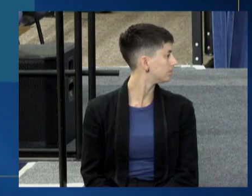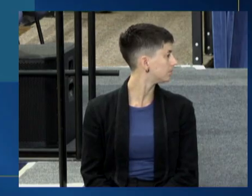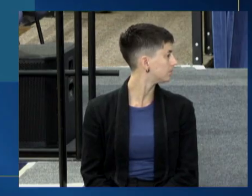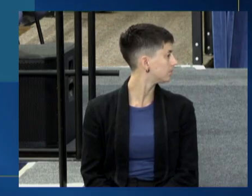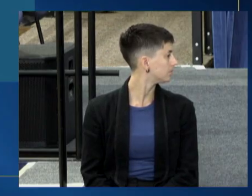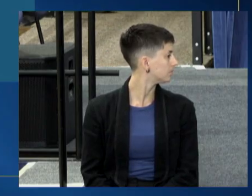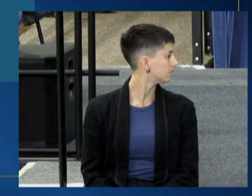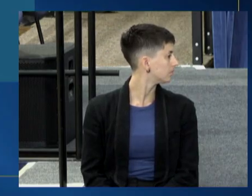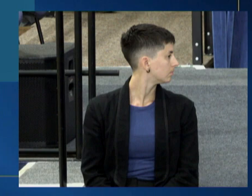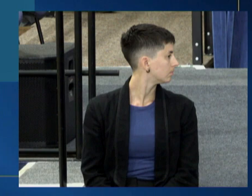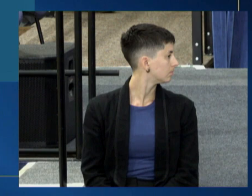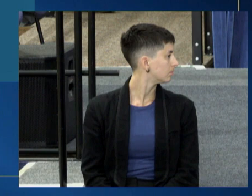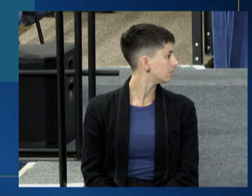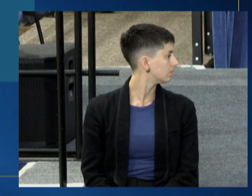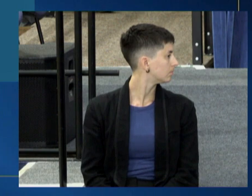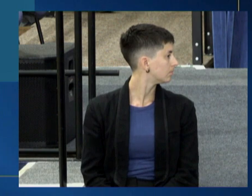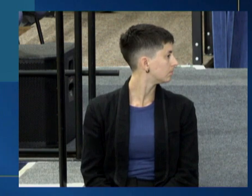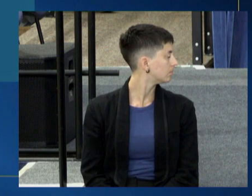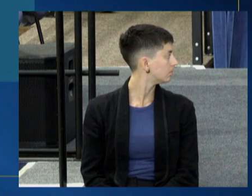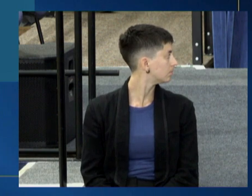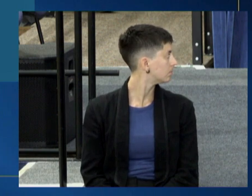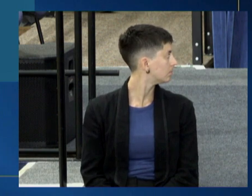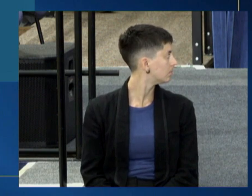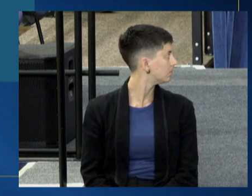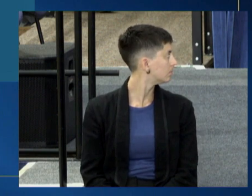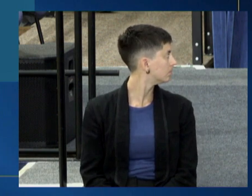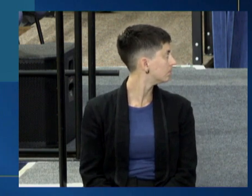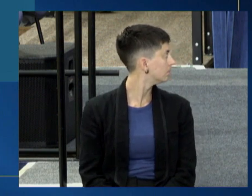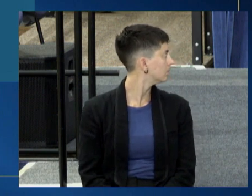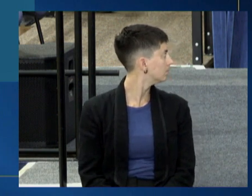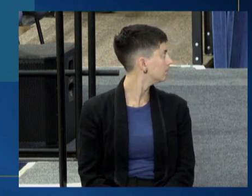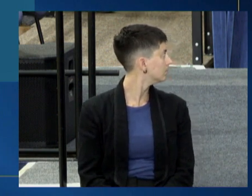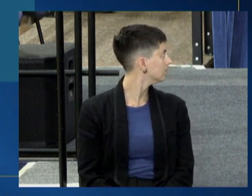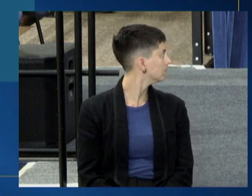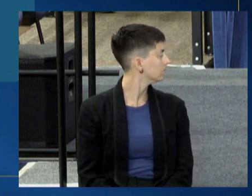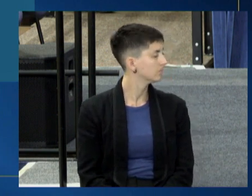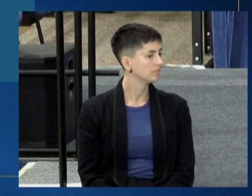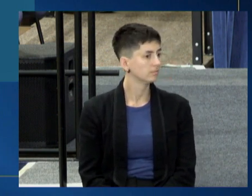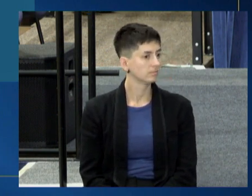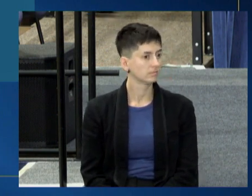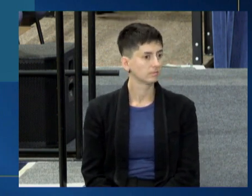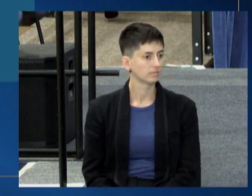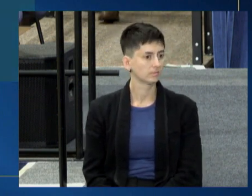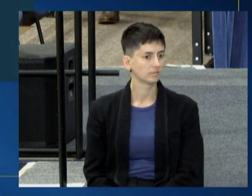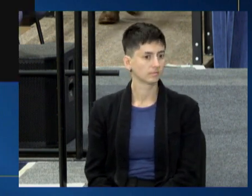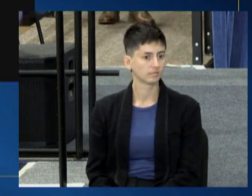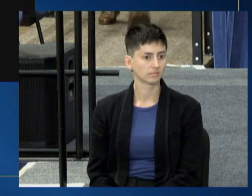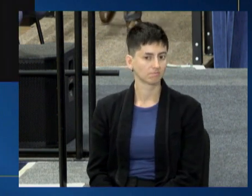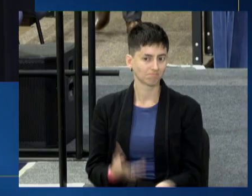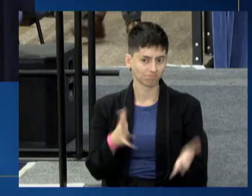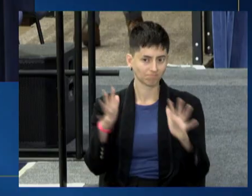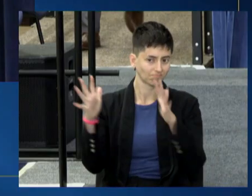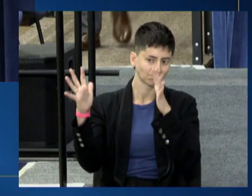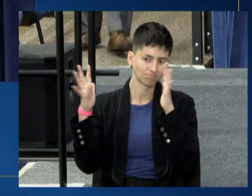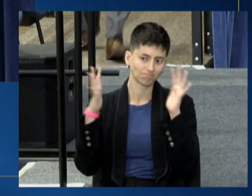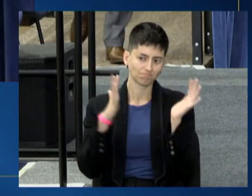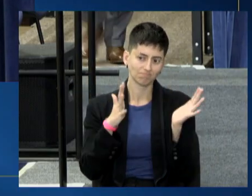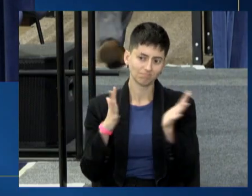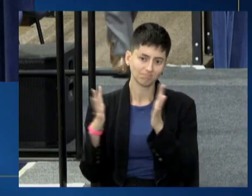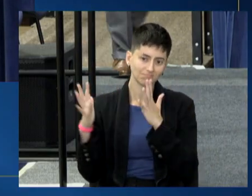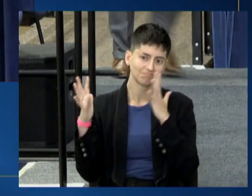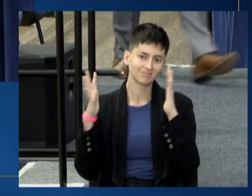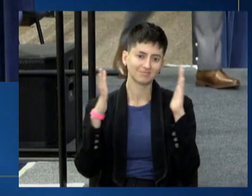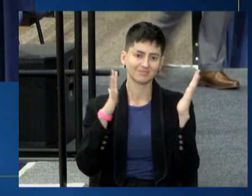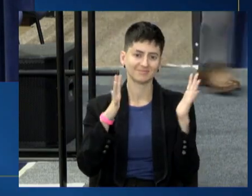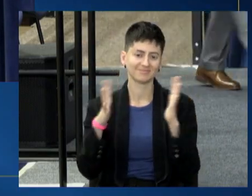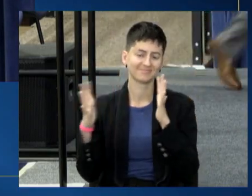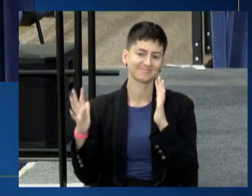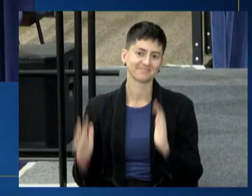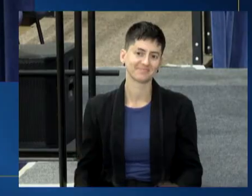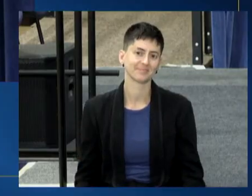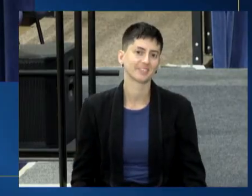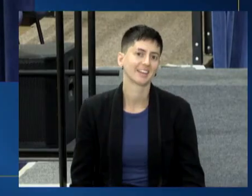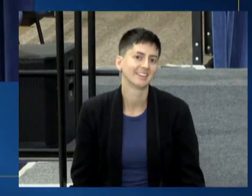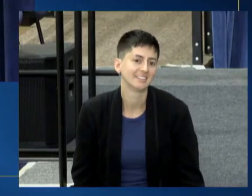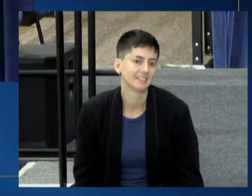best support our nation's broader efforts against cancer. Thank you.